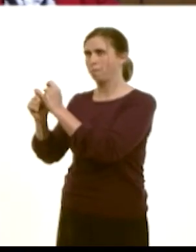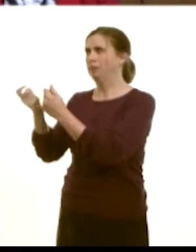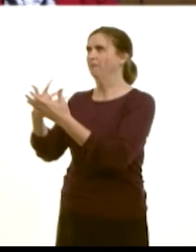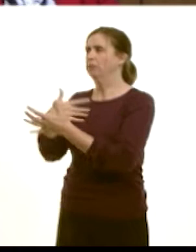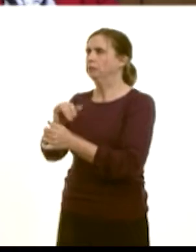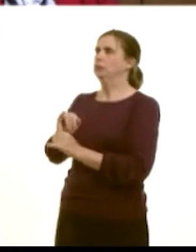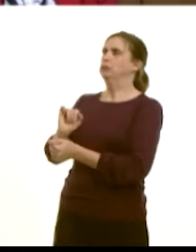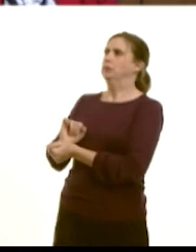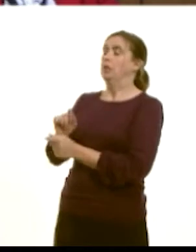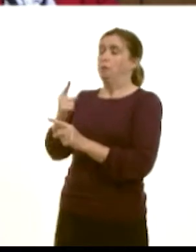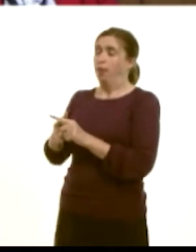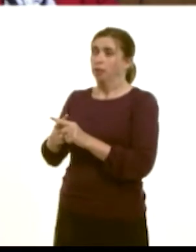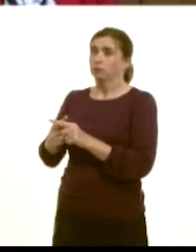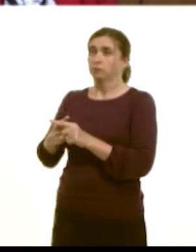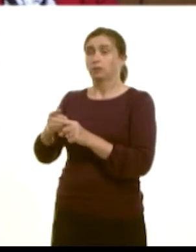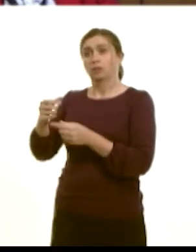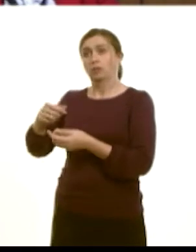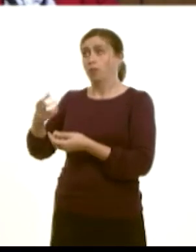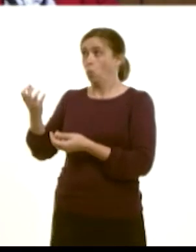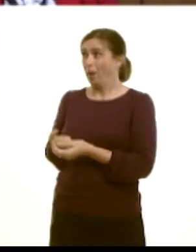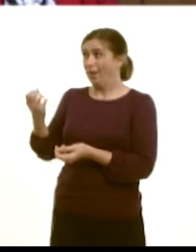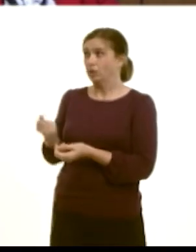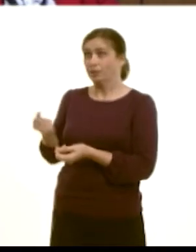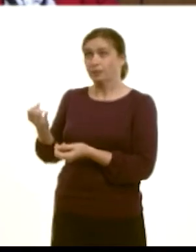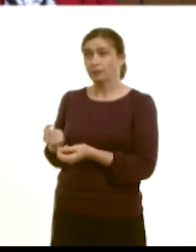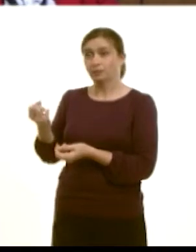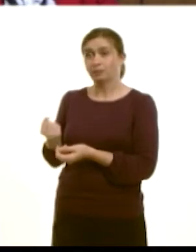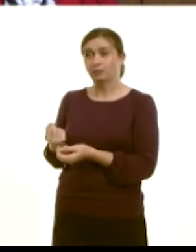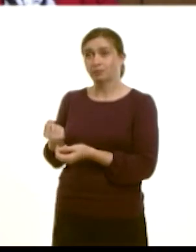as the squeeze on people's incomes that many people have felt.